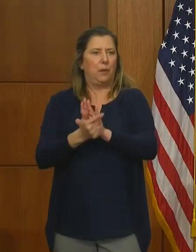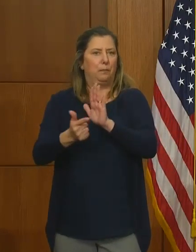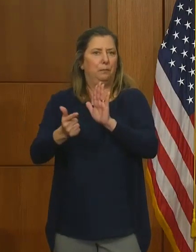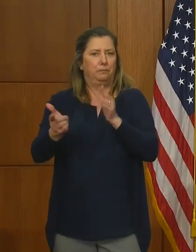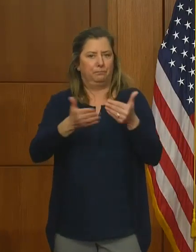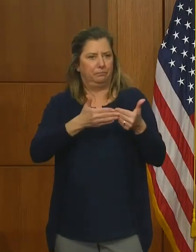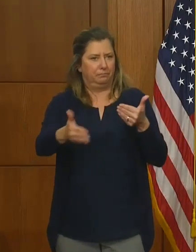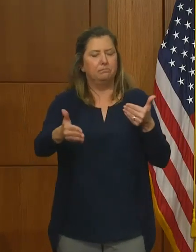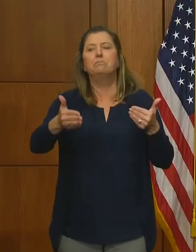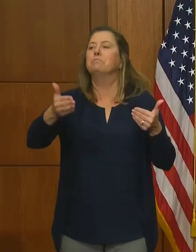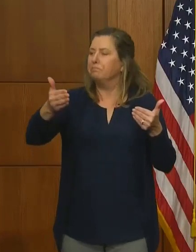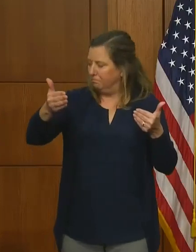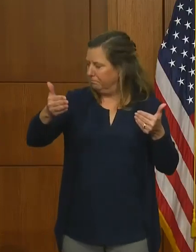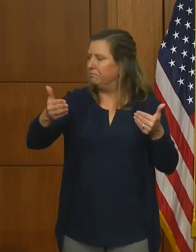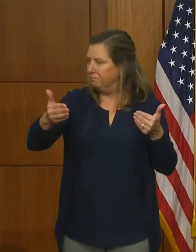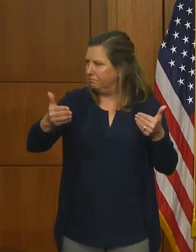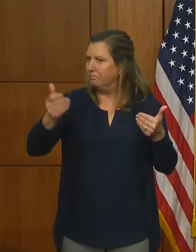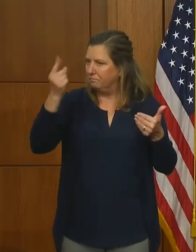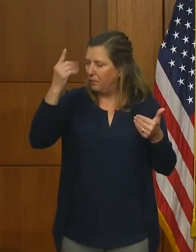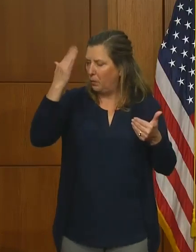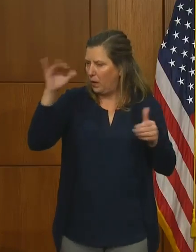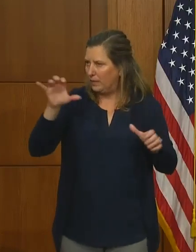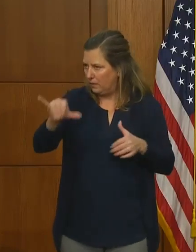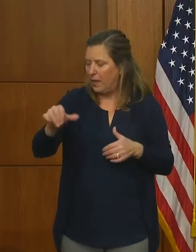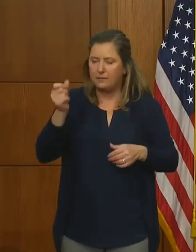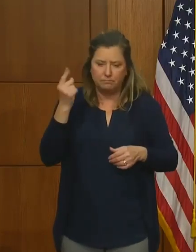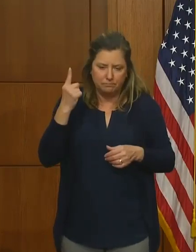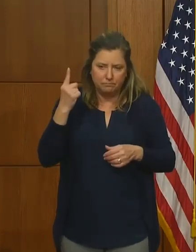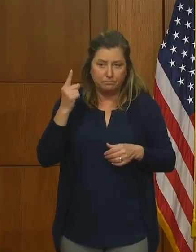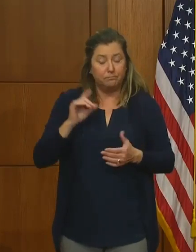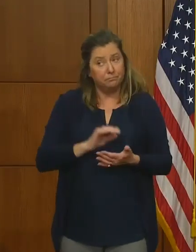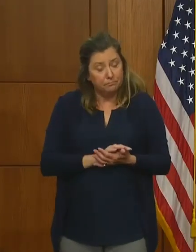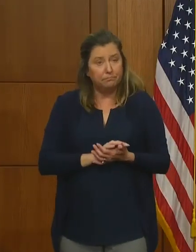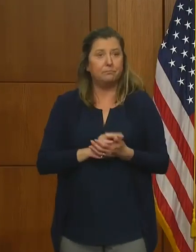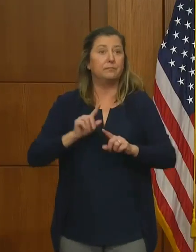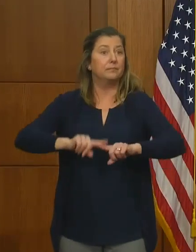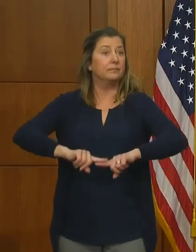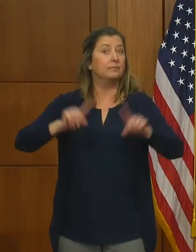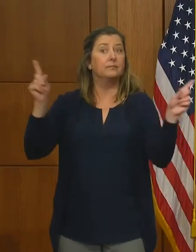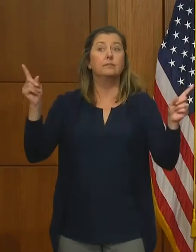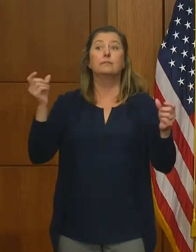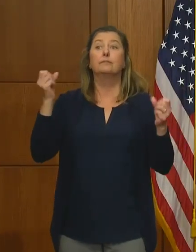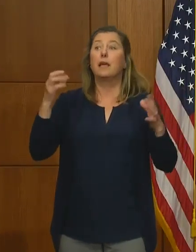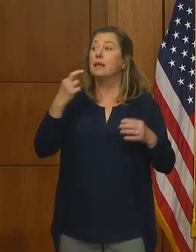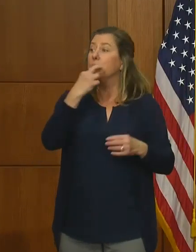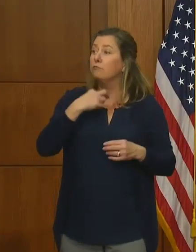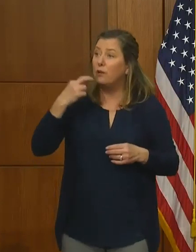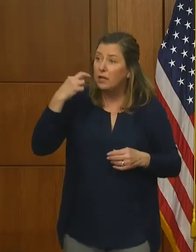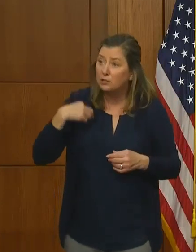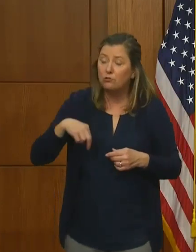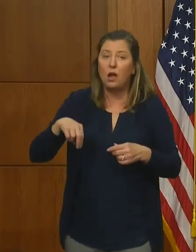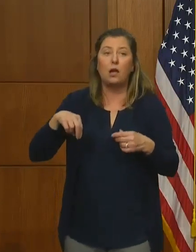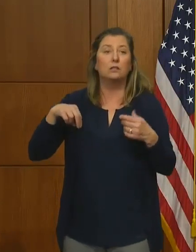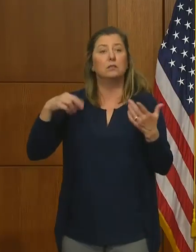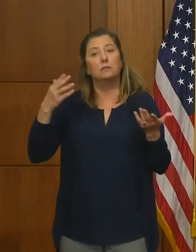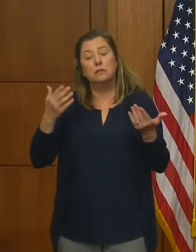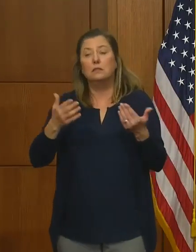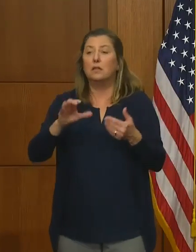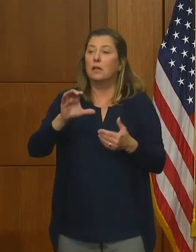DECIDED TO BAN THOSE MACHINES AND FINALLY MOVING FORWARD WE CERTAINLY RESPECT AND UNDERSTAND WHY THEY DID.